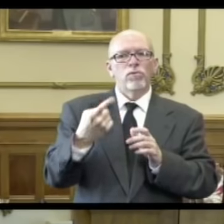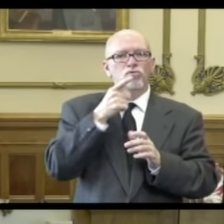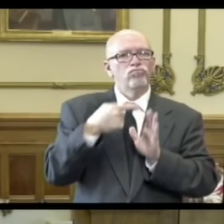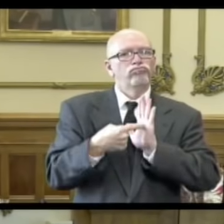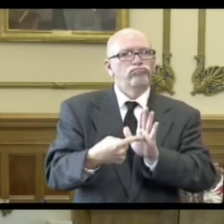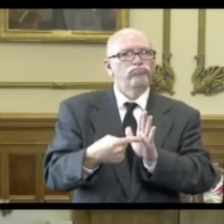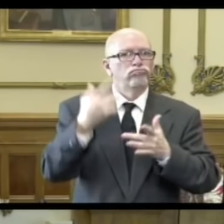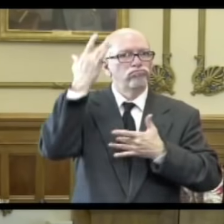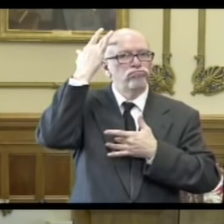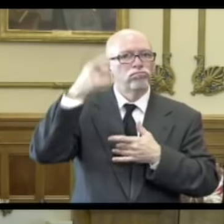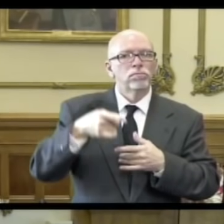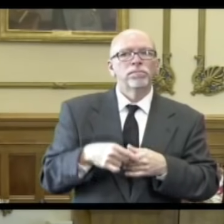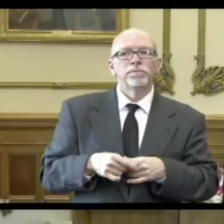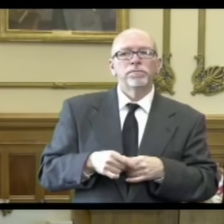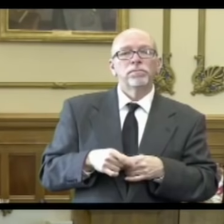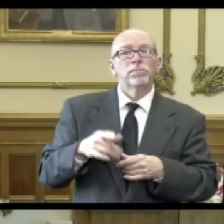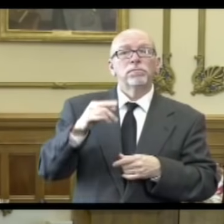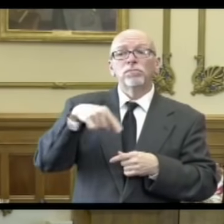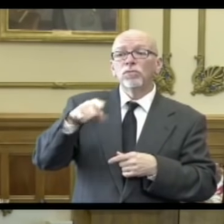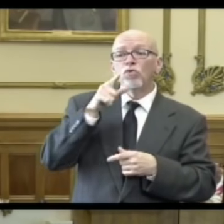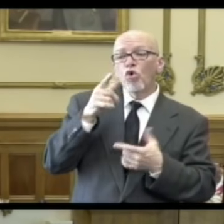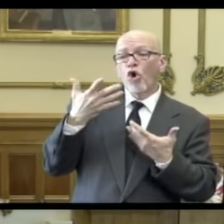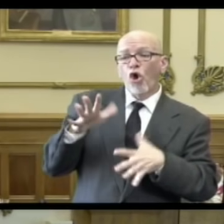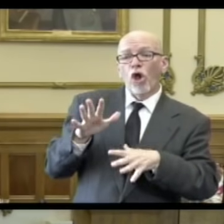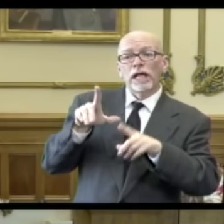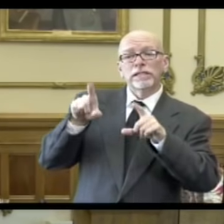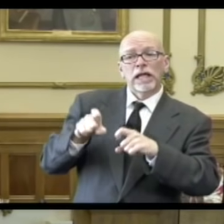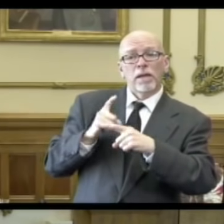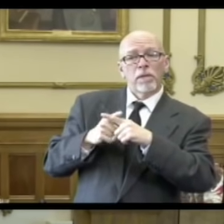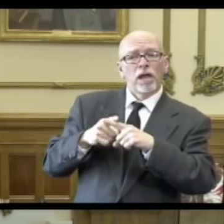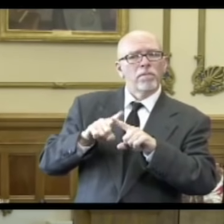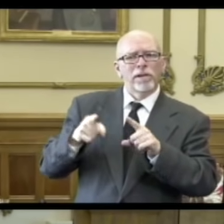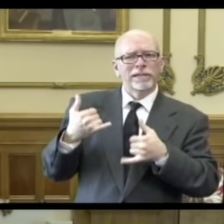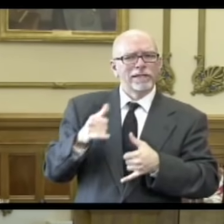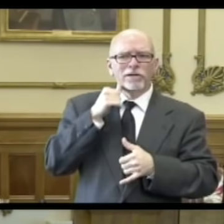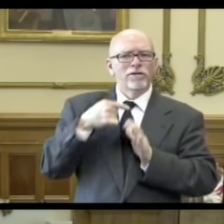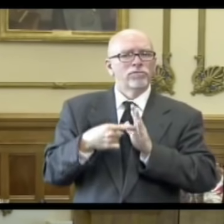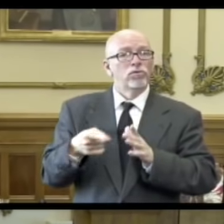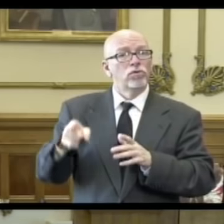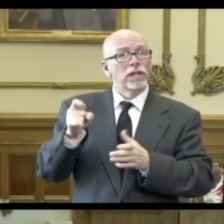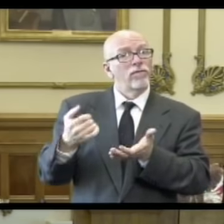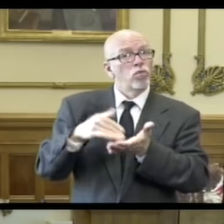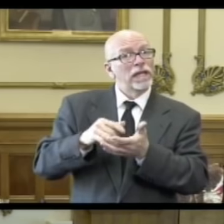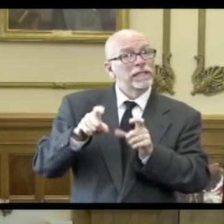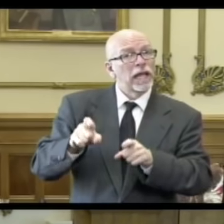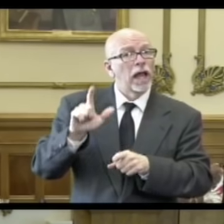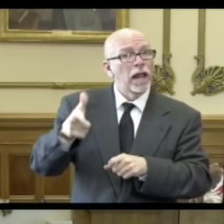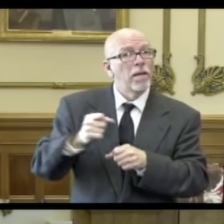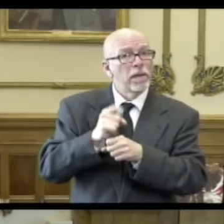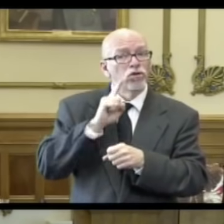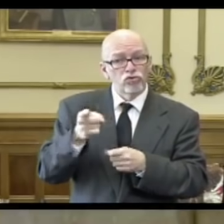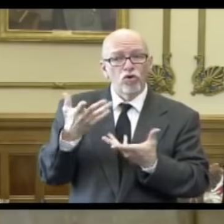WEAVER. SO TO START OUT THE EXPANDED TESTING, I'M BEING OPENED FOR PEOPLE WHO ANYONE WHO IS SYMPTOMATIC FOR THOSE